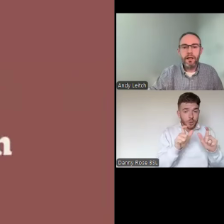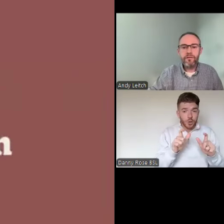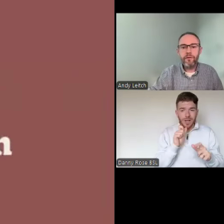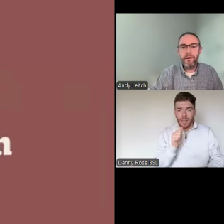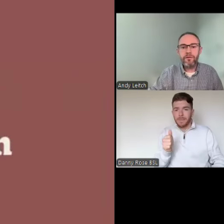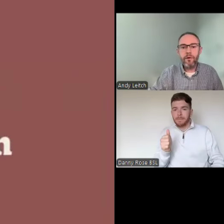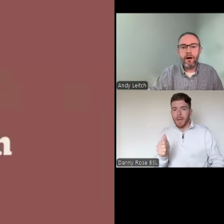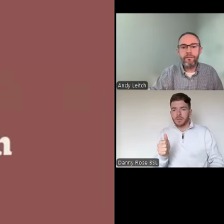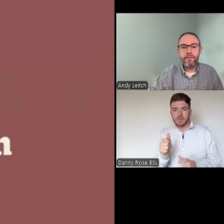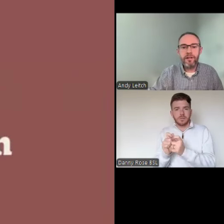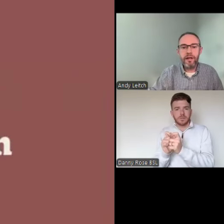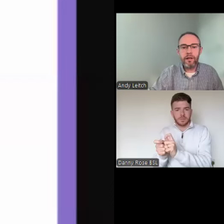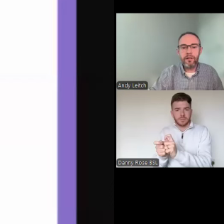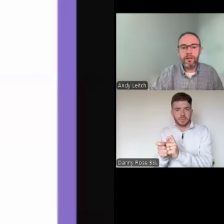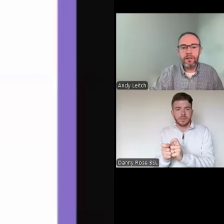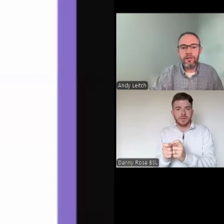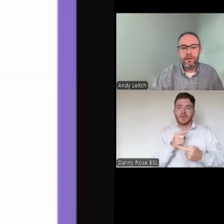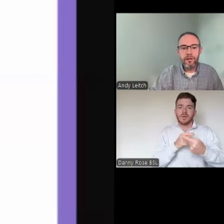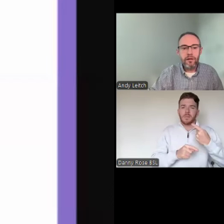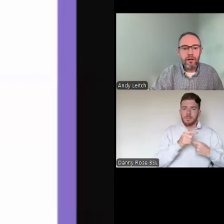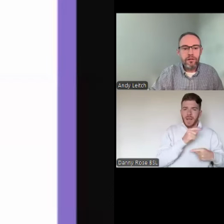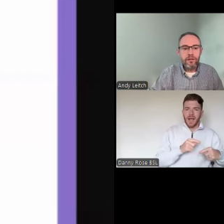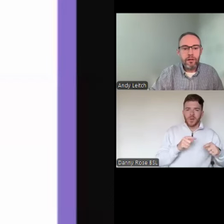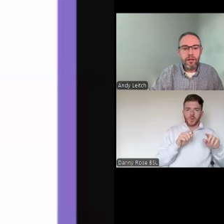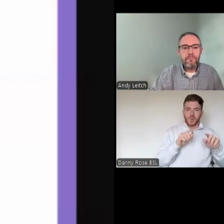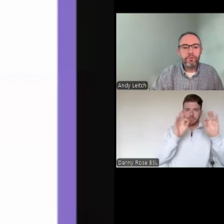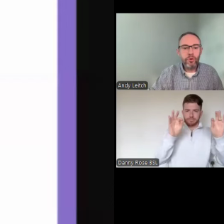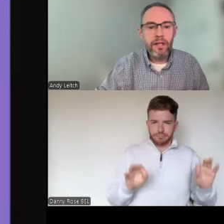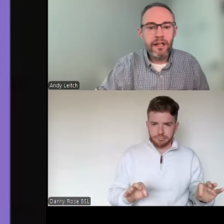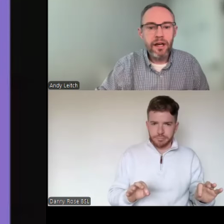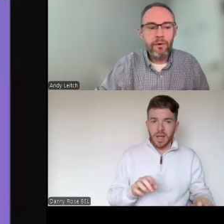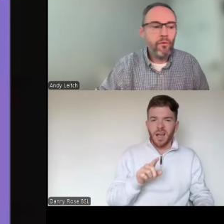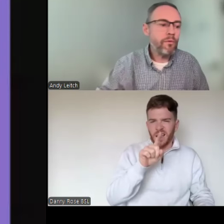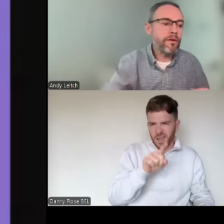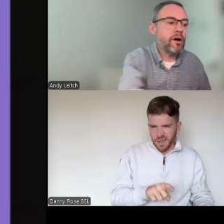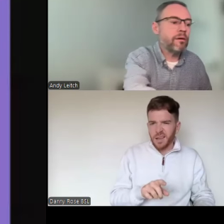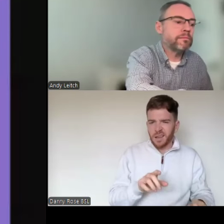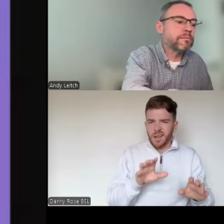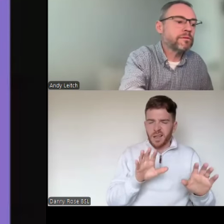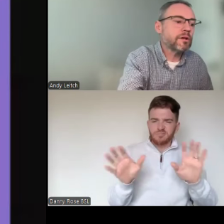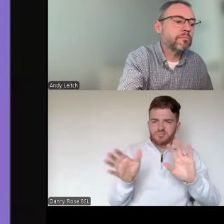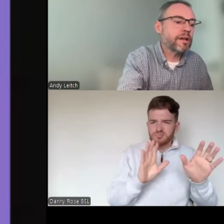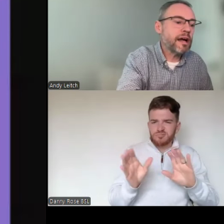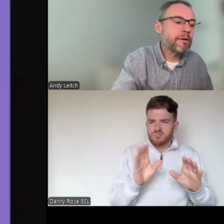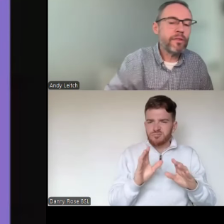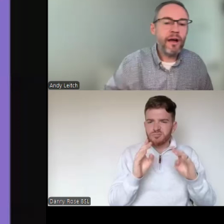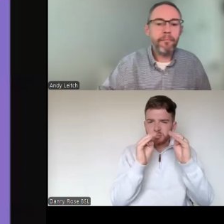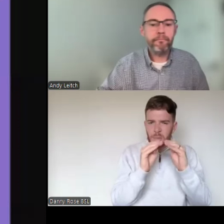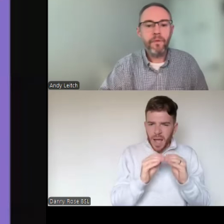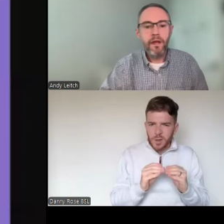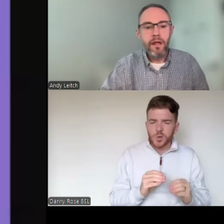Let's refer back to our wireframe and see how that looks. That's broadly in line with what we've got, so I'm pretty happy with that.